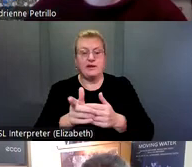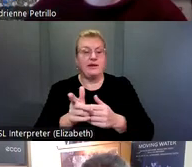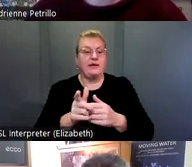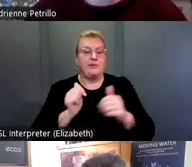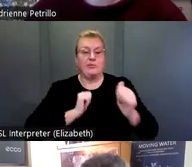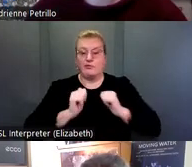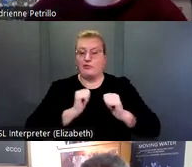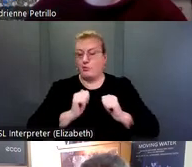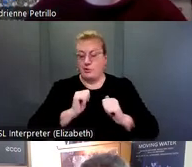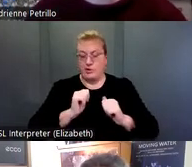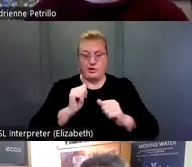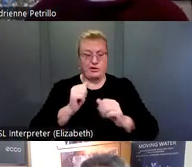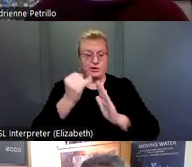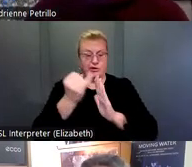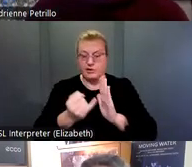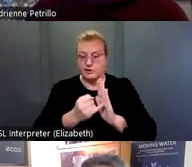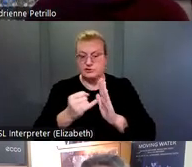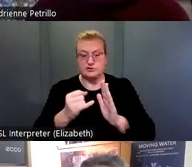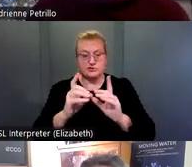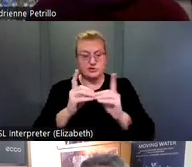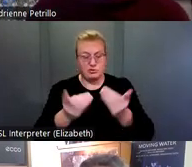so I get to bring in those things